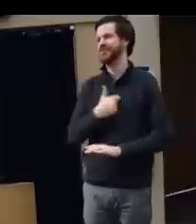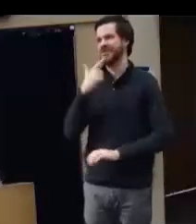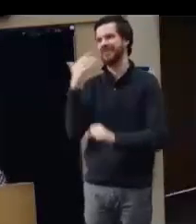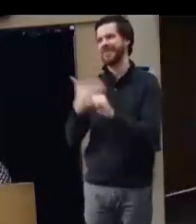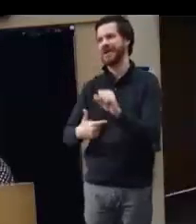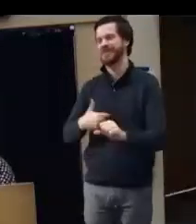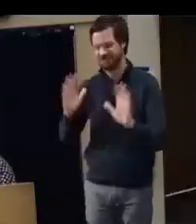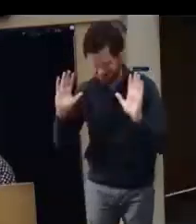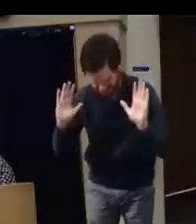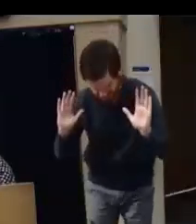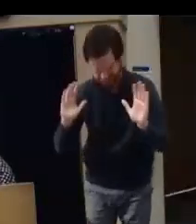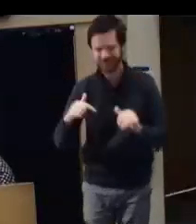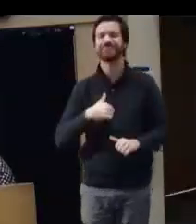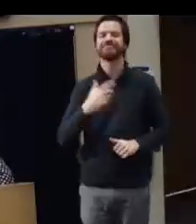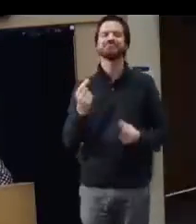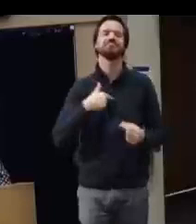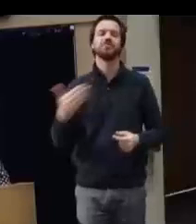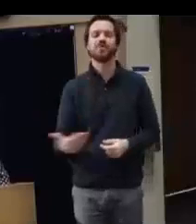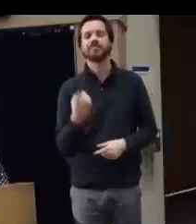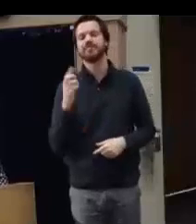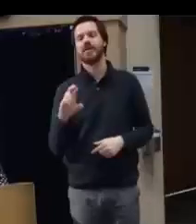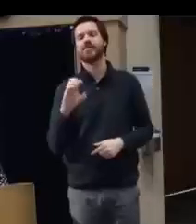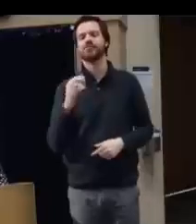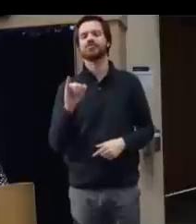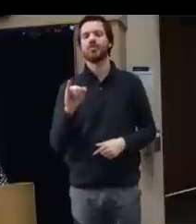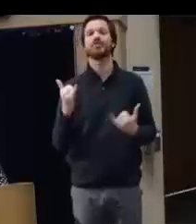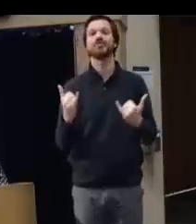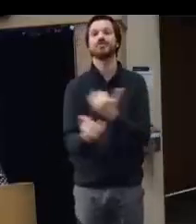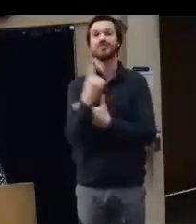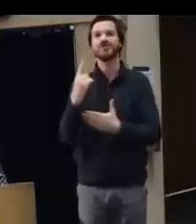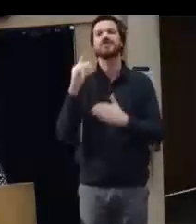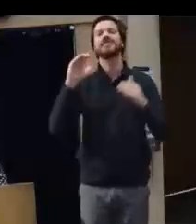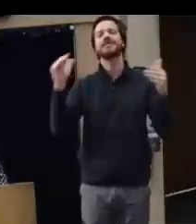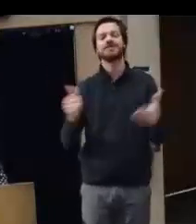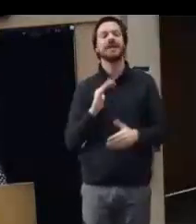okay so I'm I'm gonna welcome Dr Troy uh up to the podium to introduce today's speaker thank you so